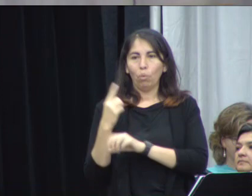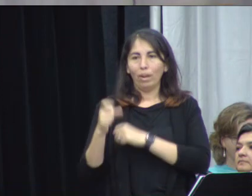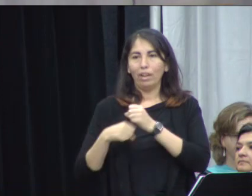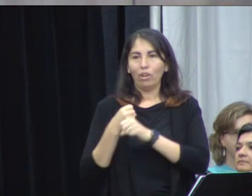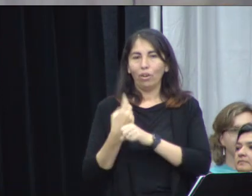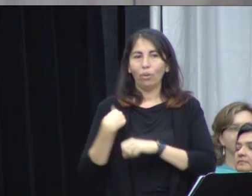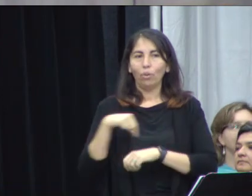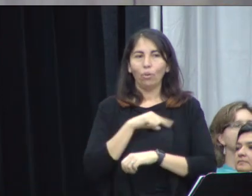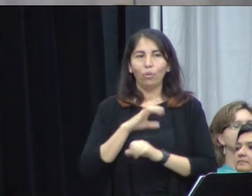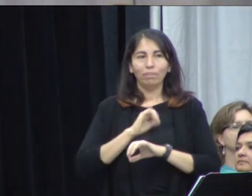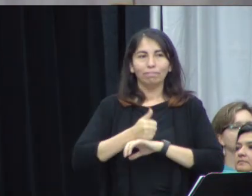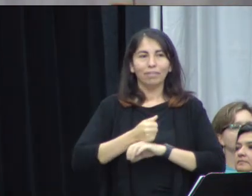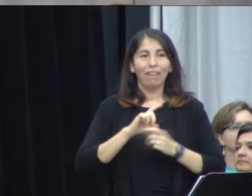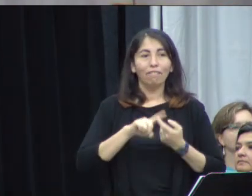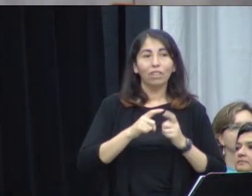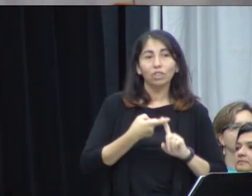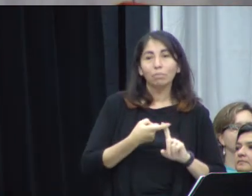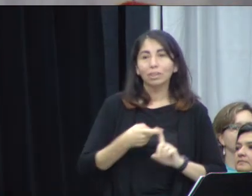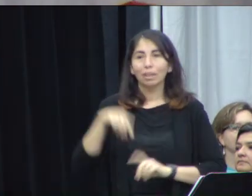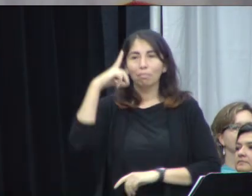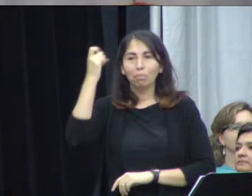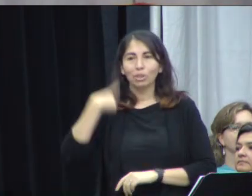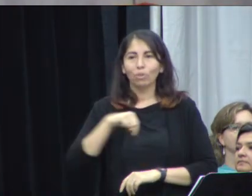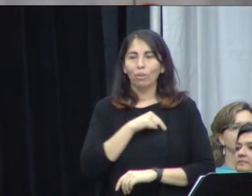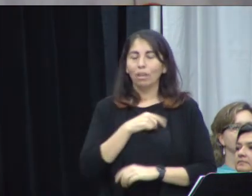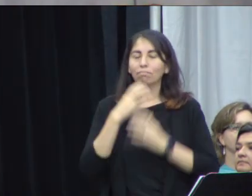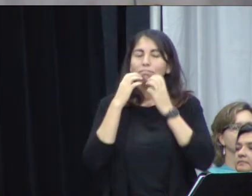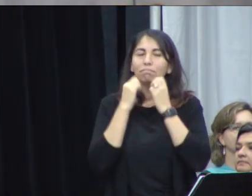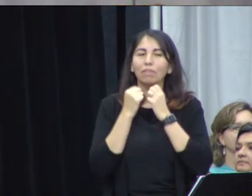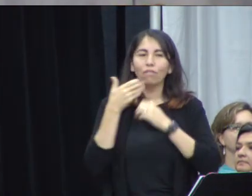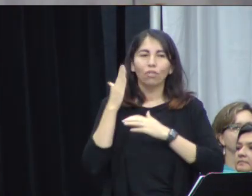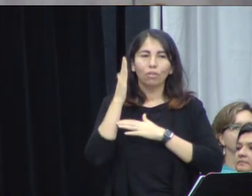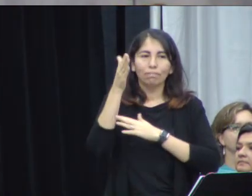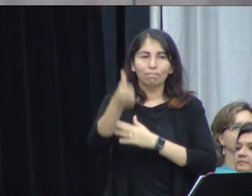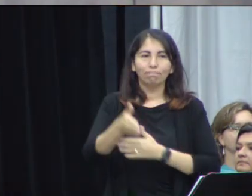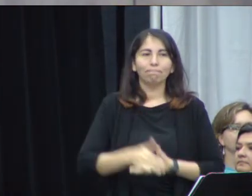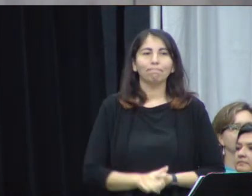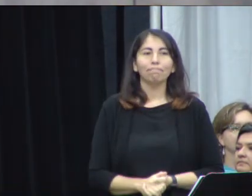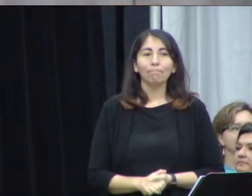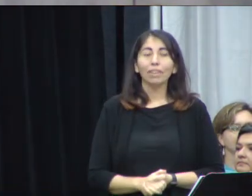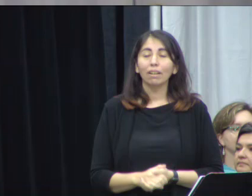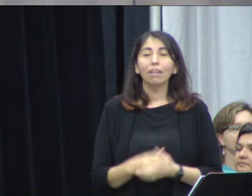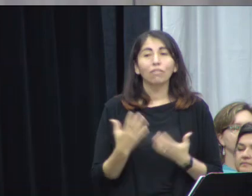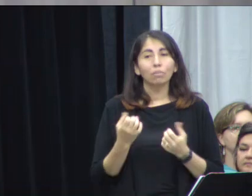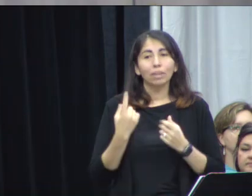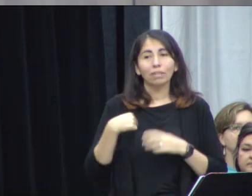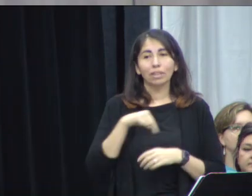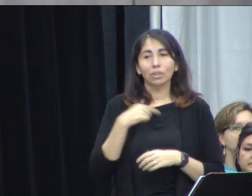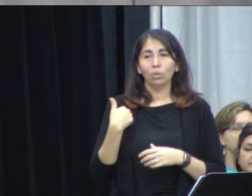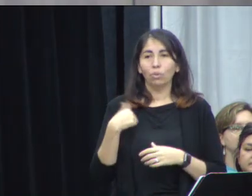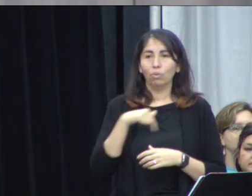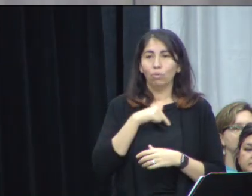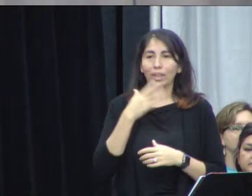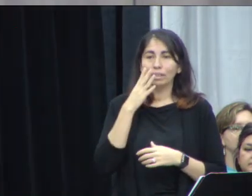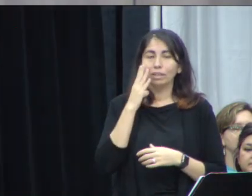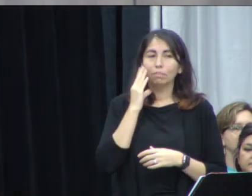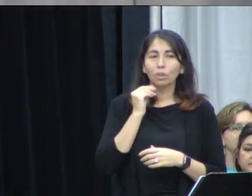that we will cherish for the rest of our lives. For me, meeting all of you had its ups and downs. I lost friends along the way and I found a few I knew